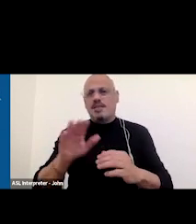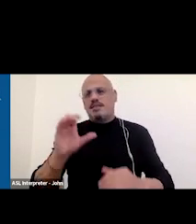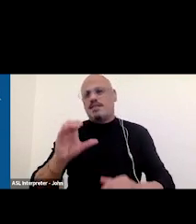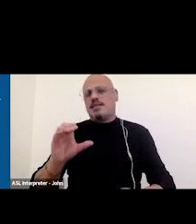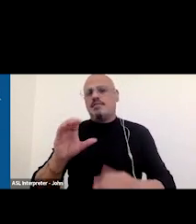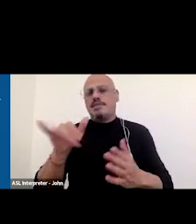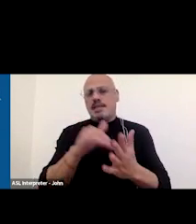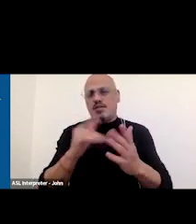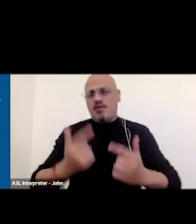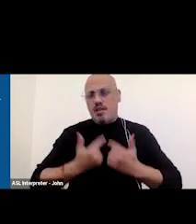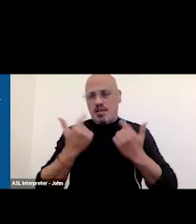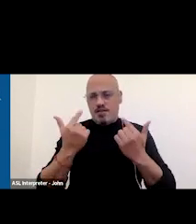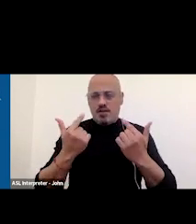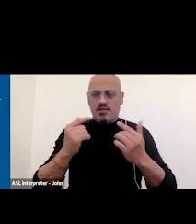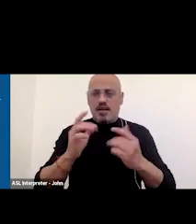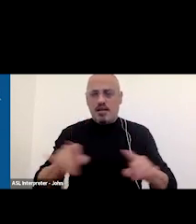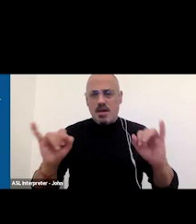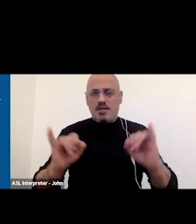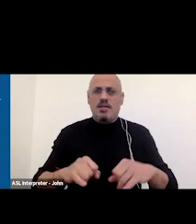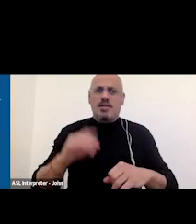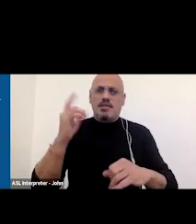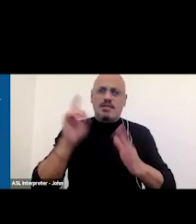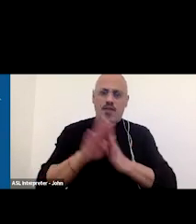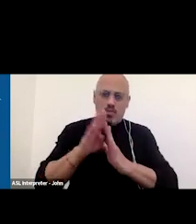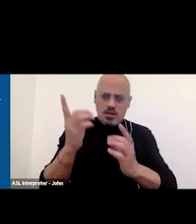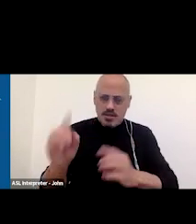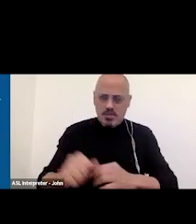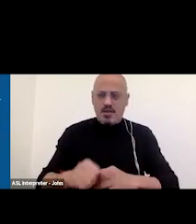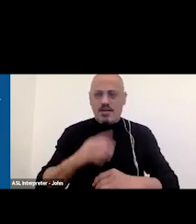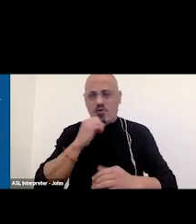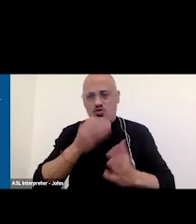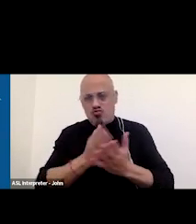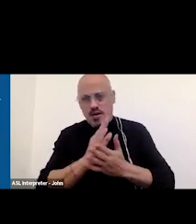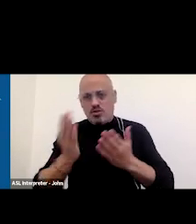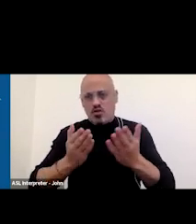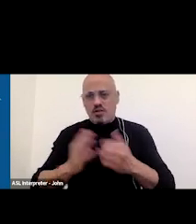Councils on Developmental Disabilities, Elder Rights and Services, Adult Protective Services,